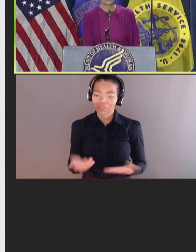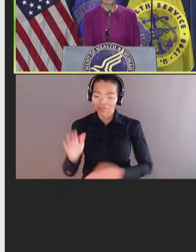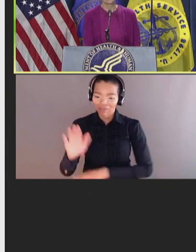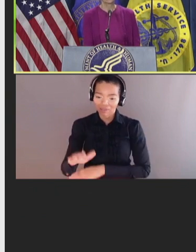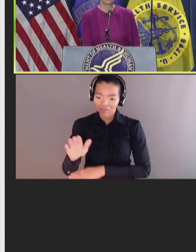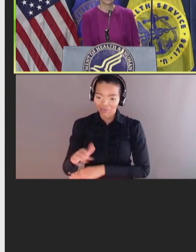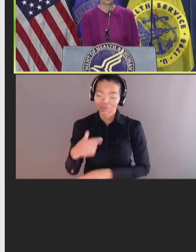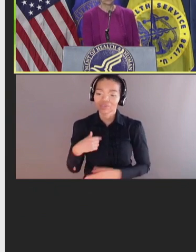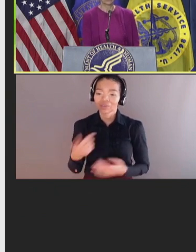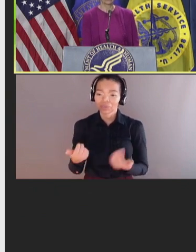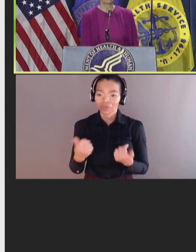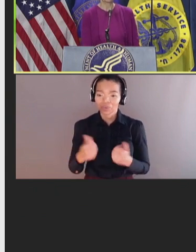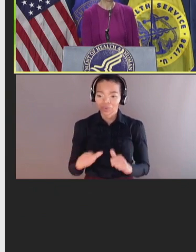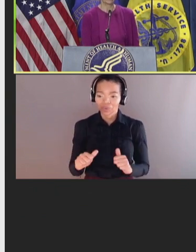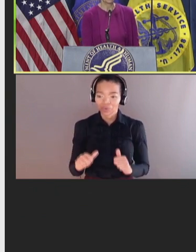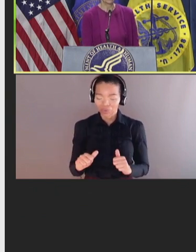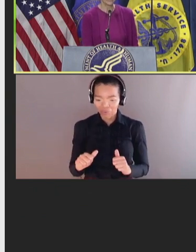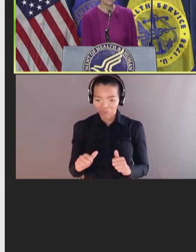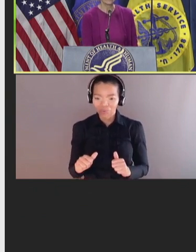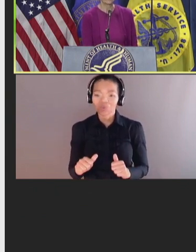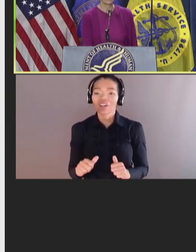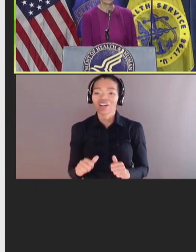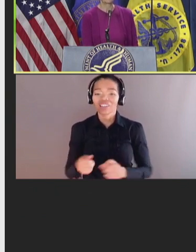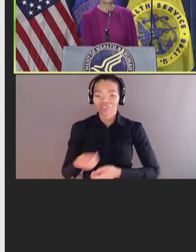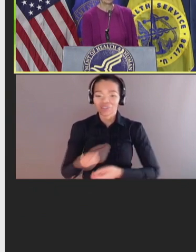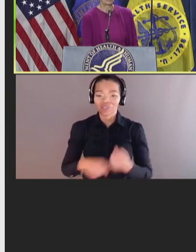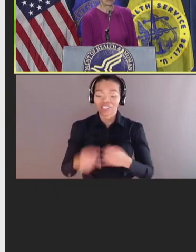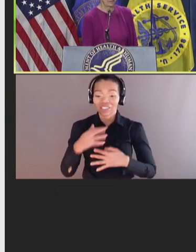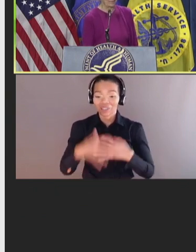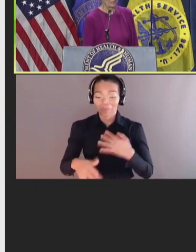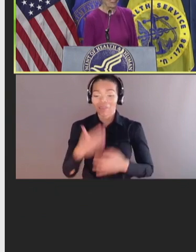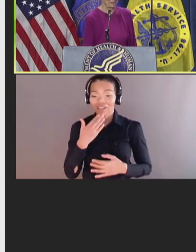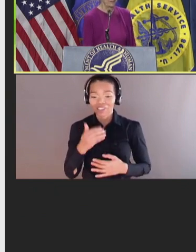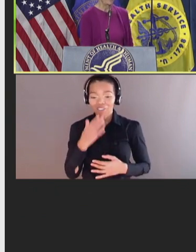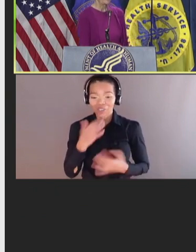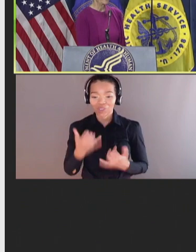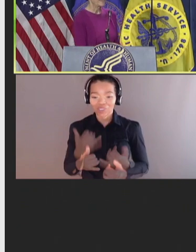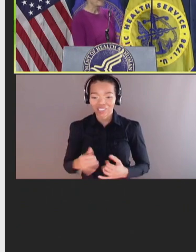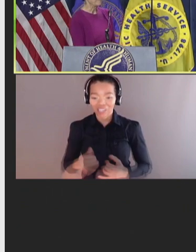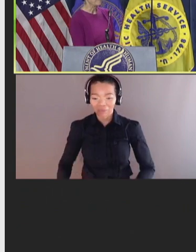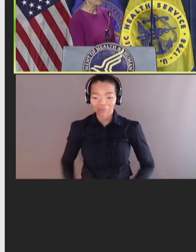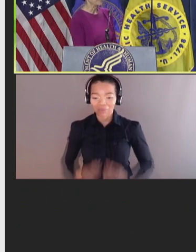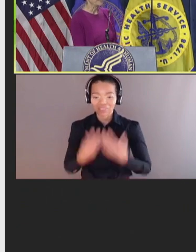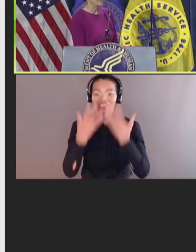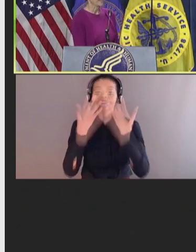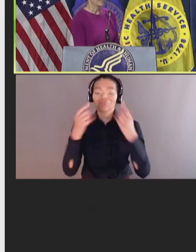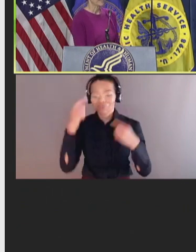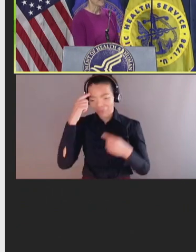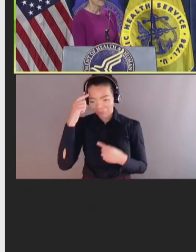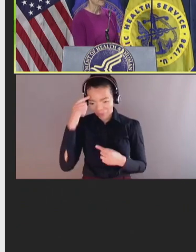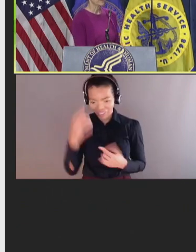our blood sugar rerouted to the brain after a wonderful lunch break. So, I'm going to